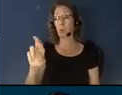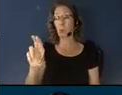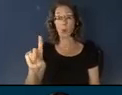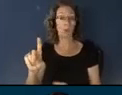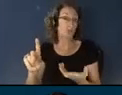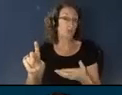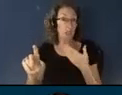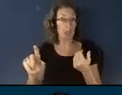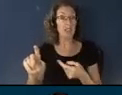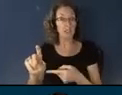best format to put it in.